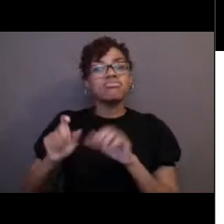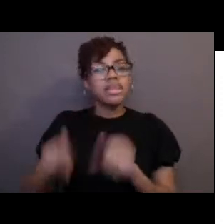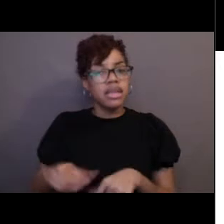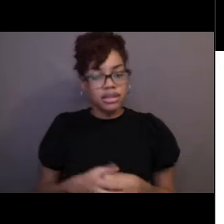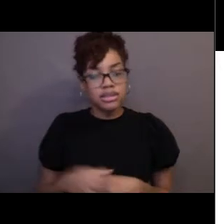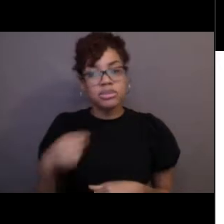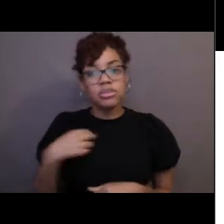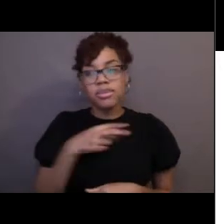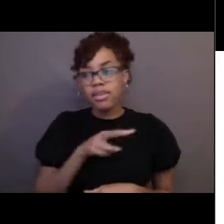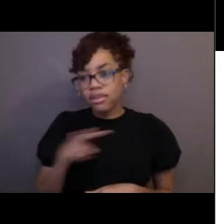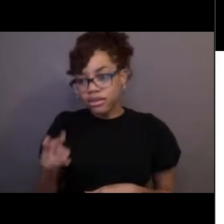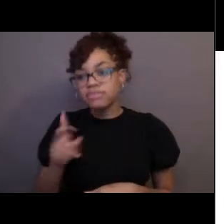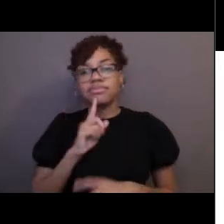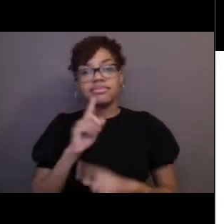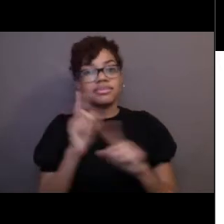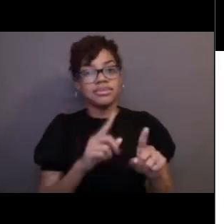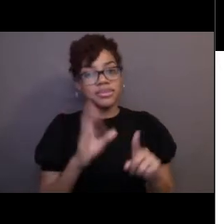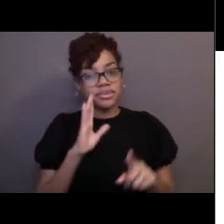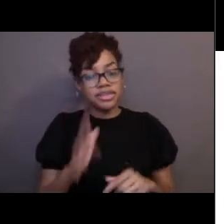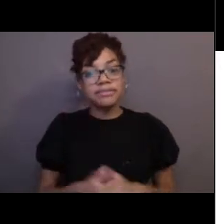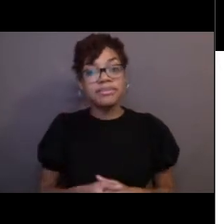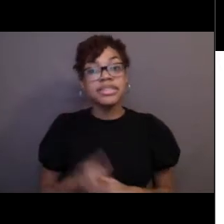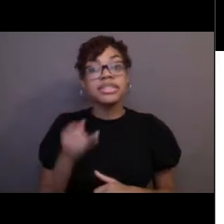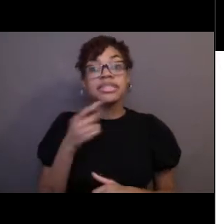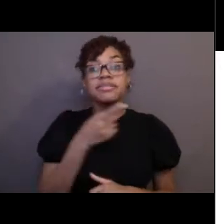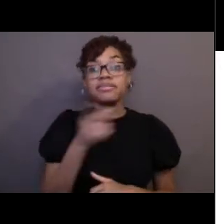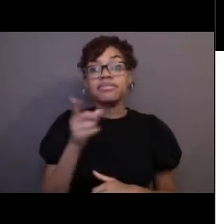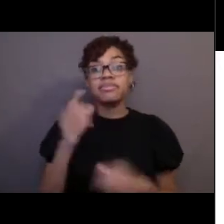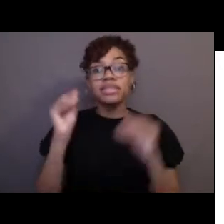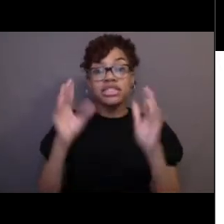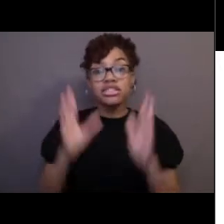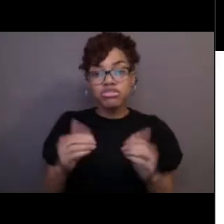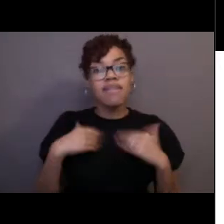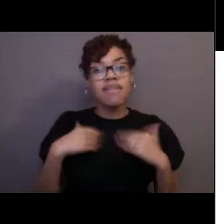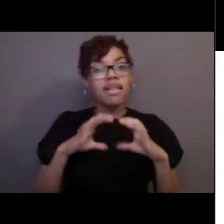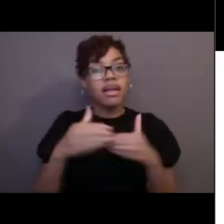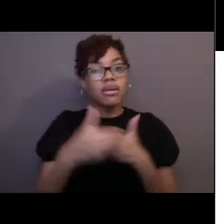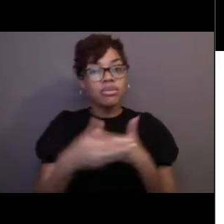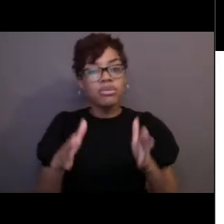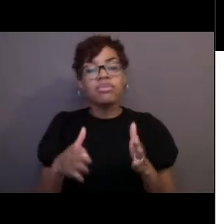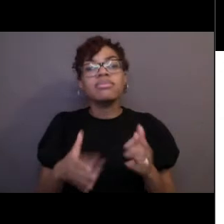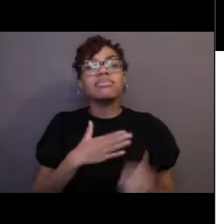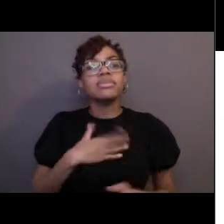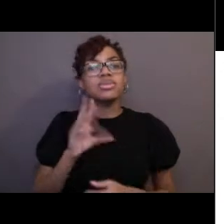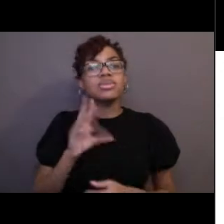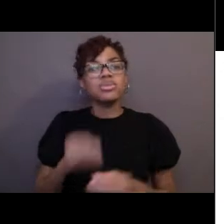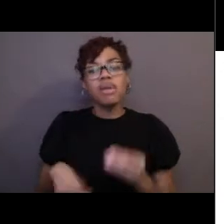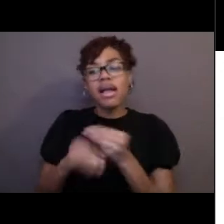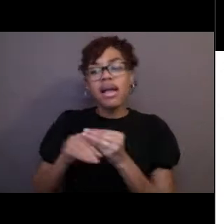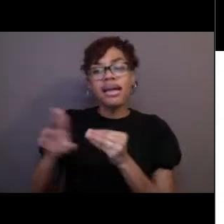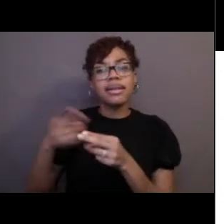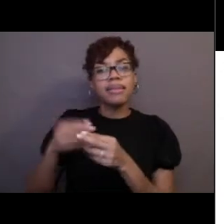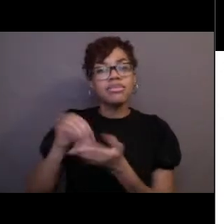If you are a teacher with a classroom, please just make sure you write the name of the student so we can give them a shout-out as we ask their question.